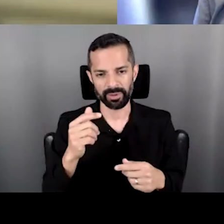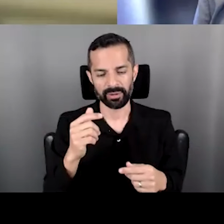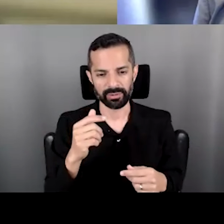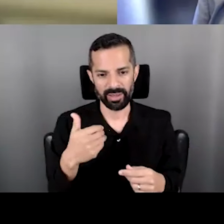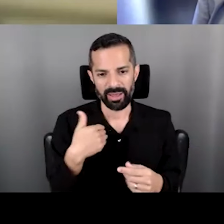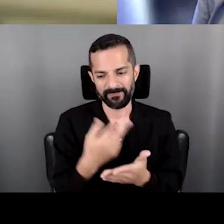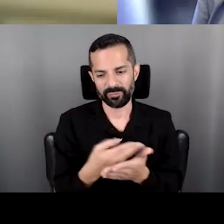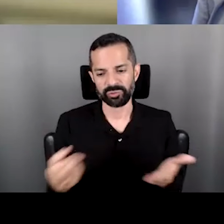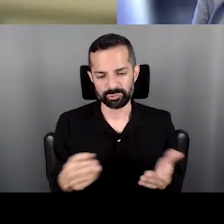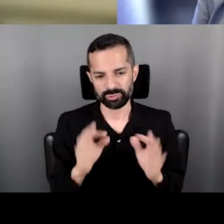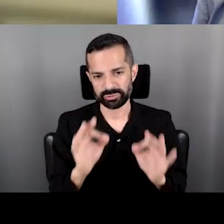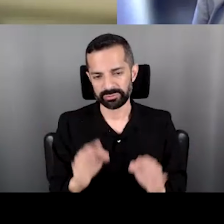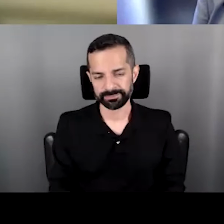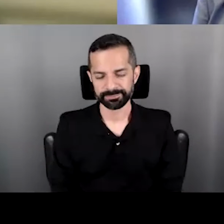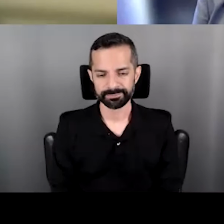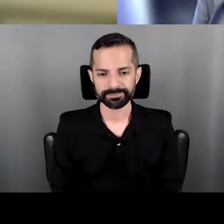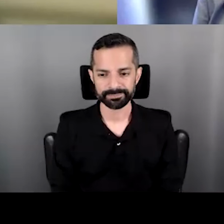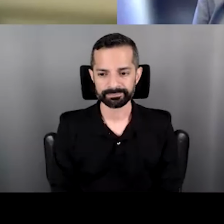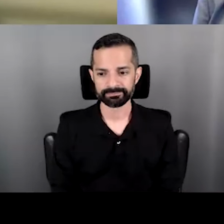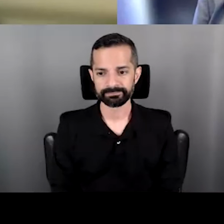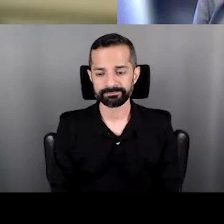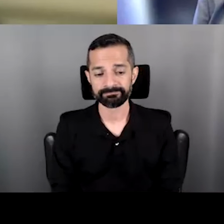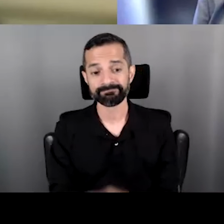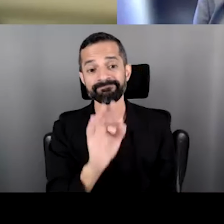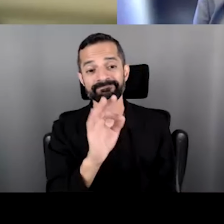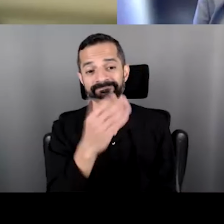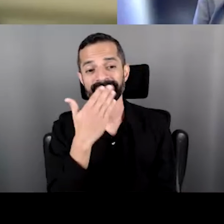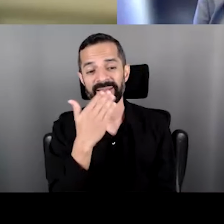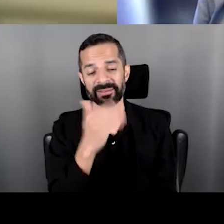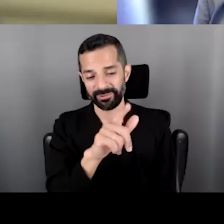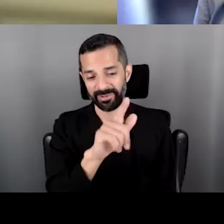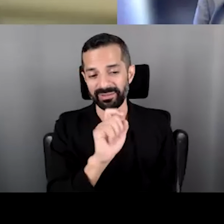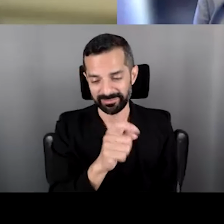So thank you, Alex, for saying that because again, the whole goal of today